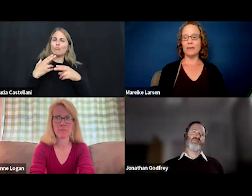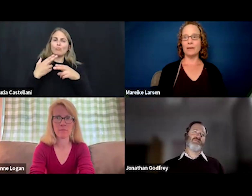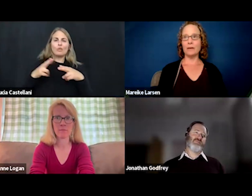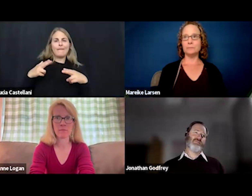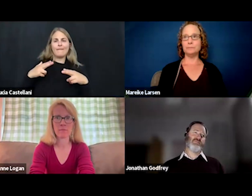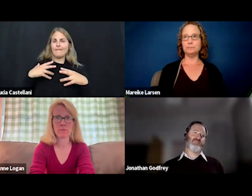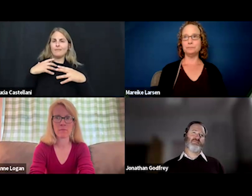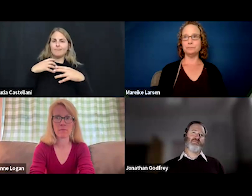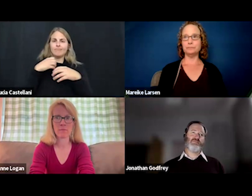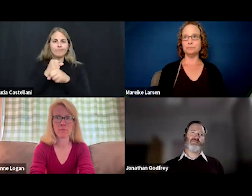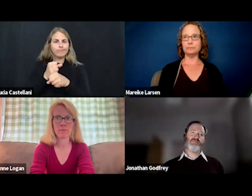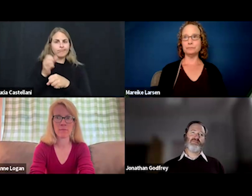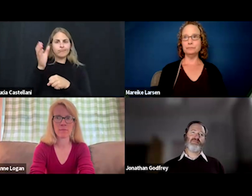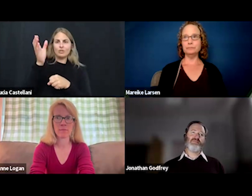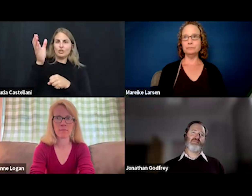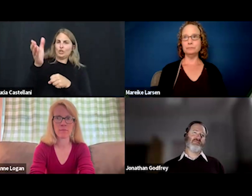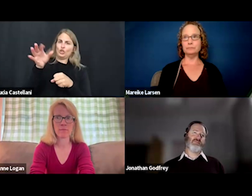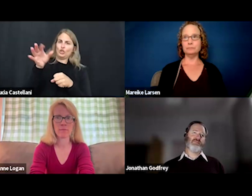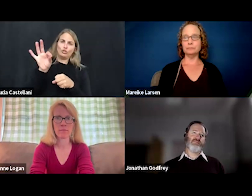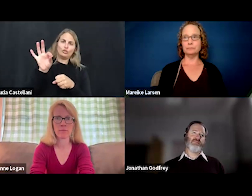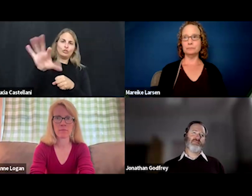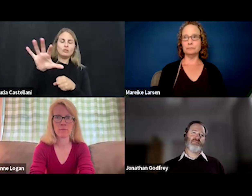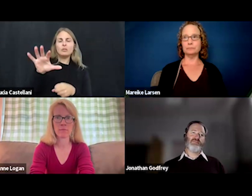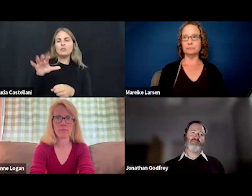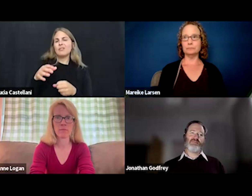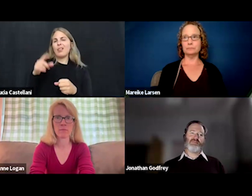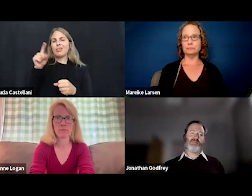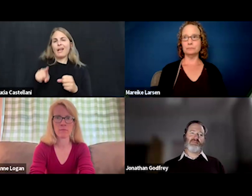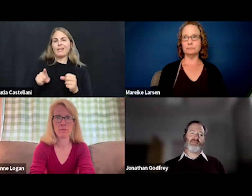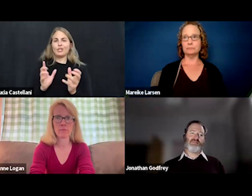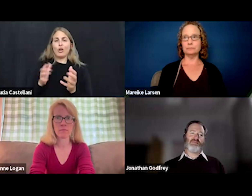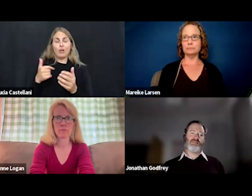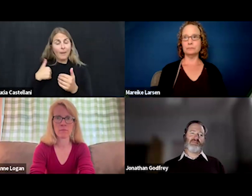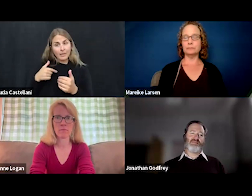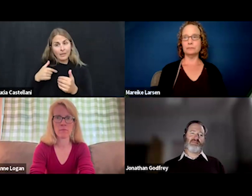So as you know, the title of the session is "Ask Me Anything."